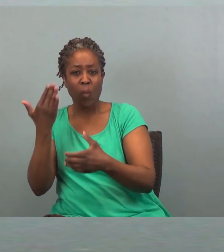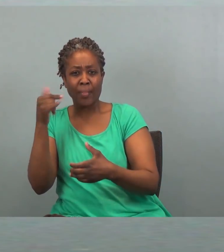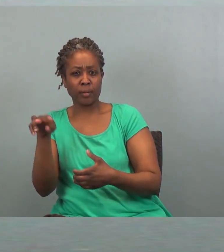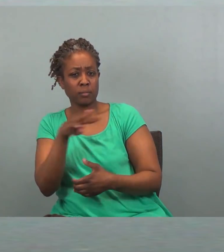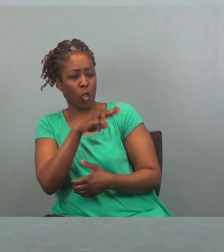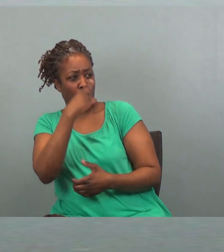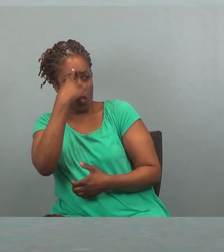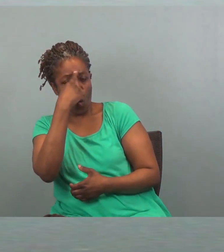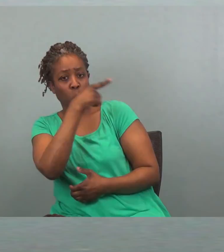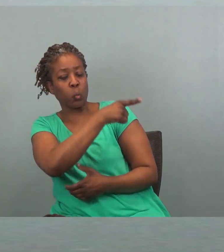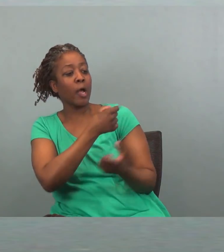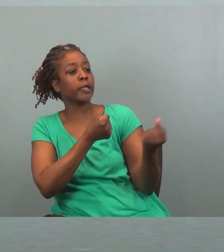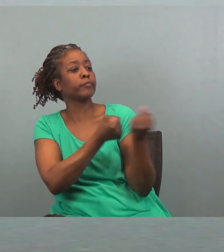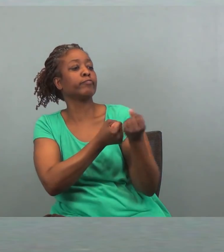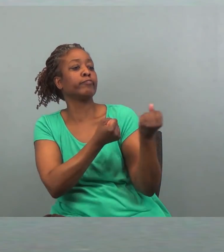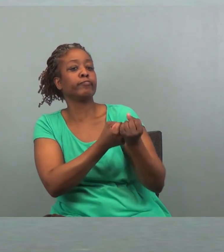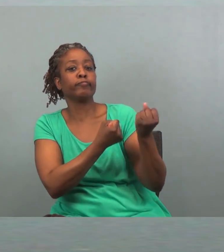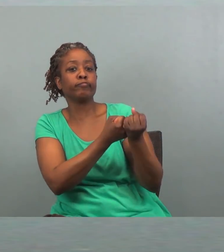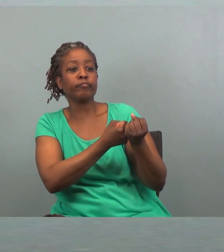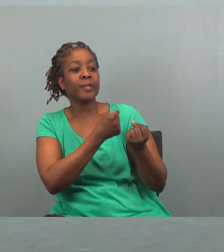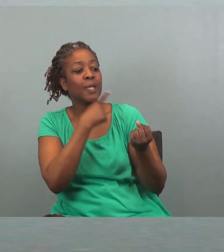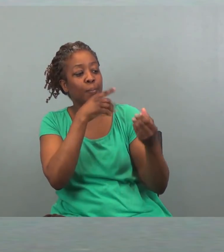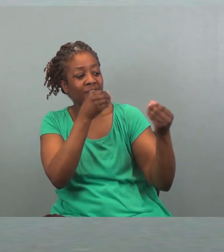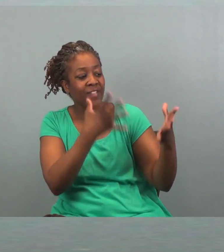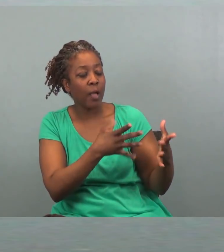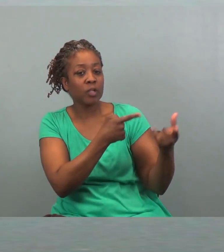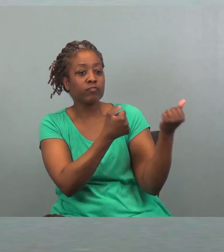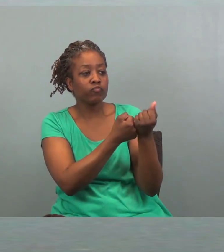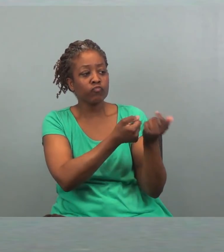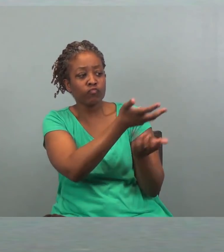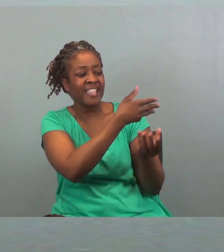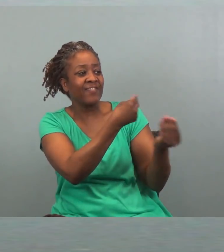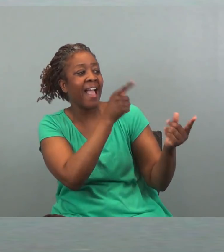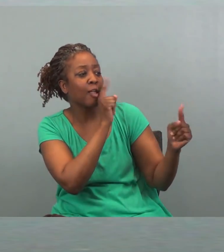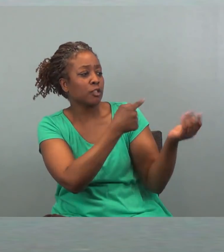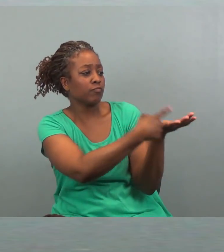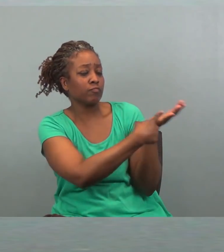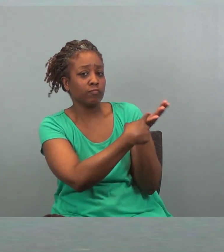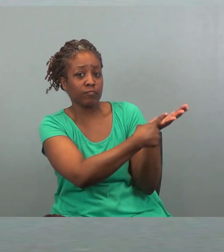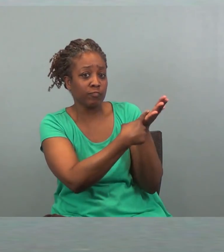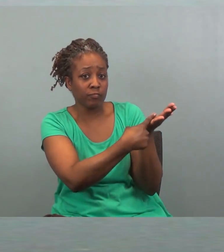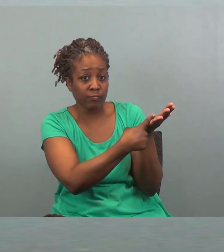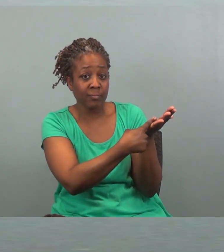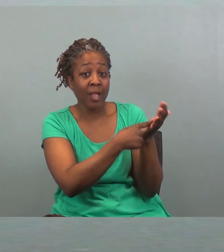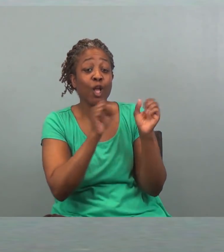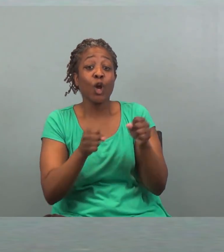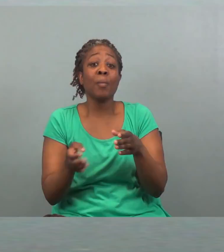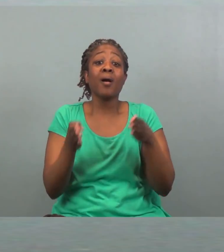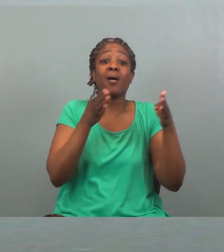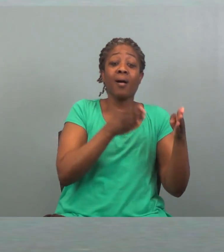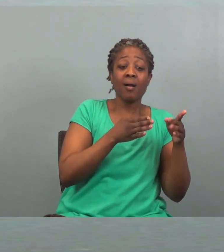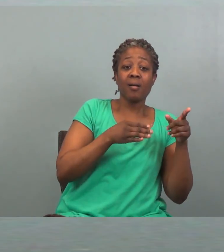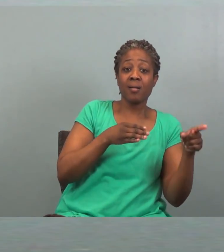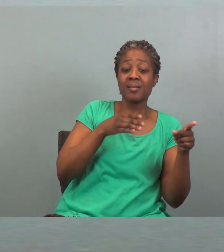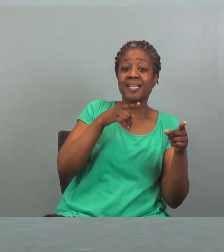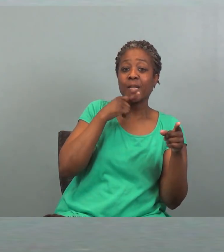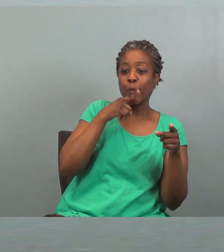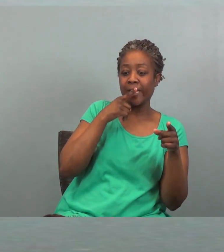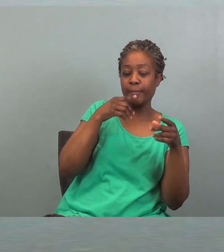and they automatically assume that you side with the hearing provider and that you're colluding with them in your exchanges with them.